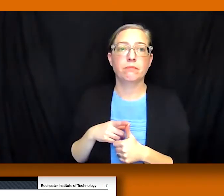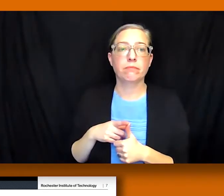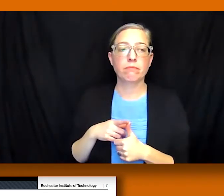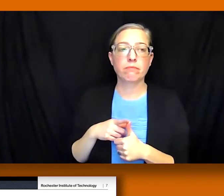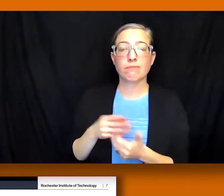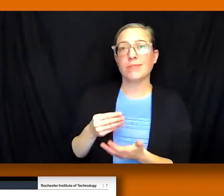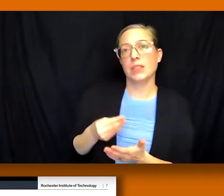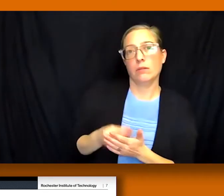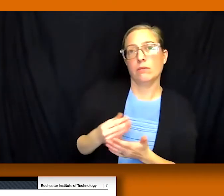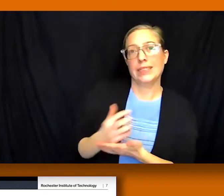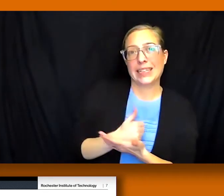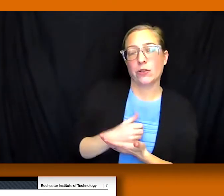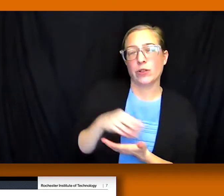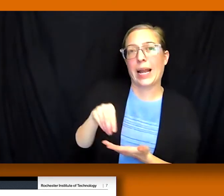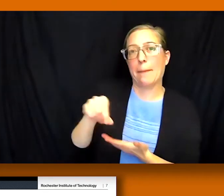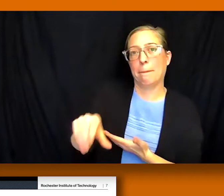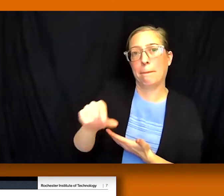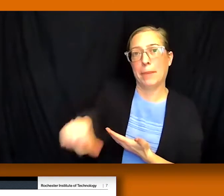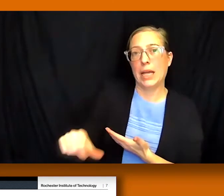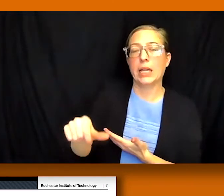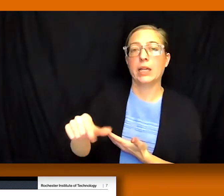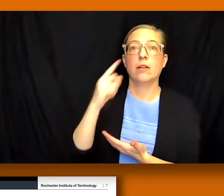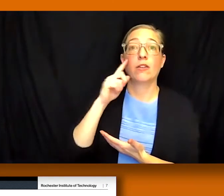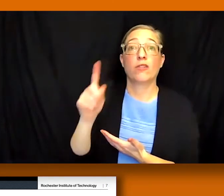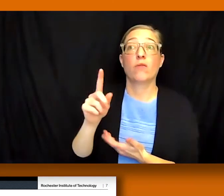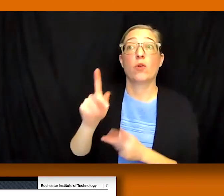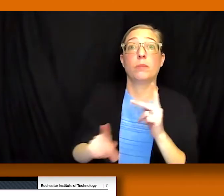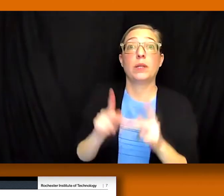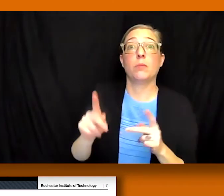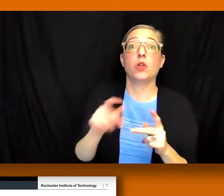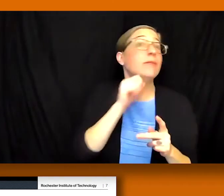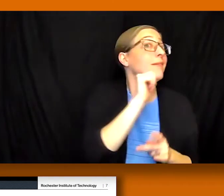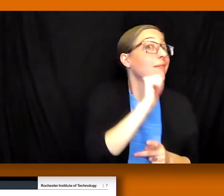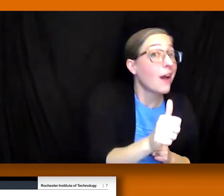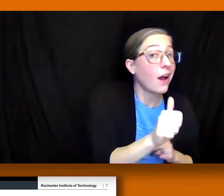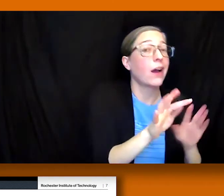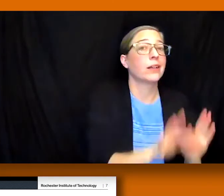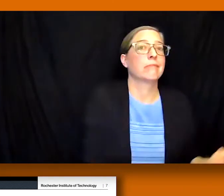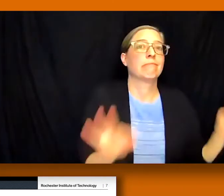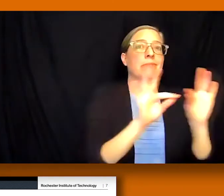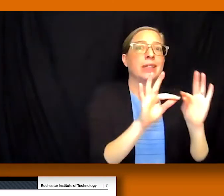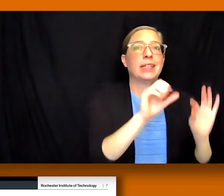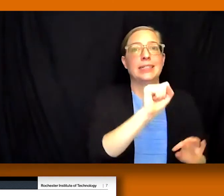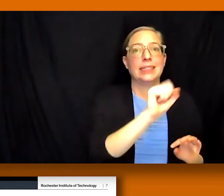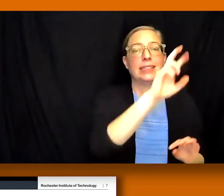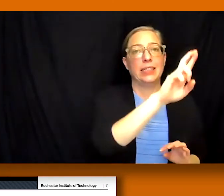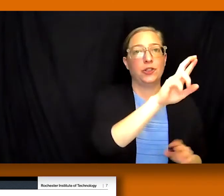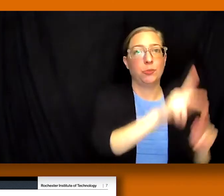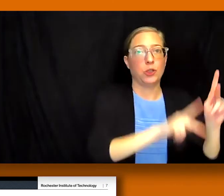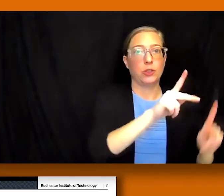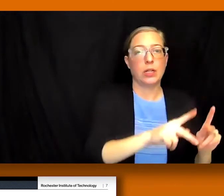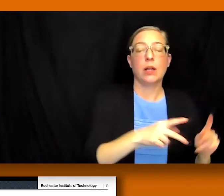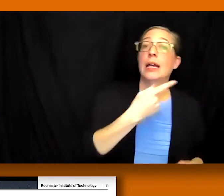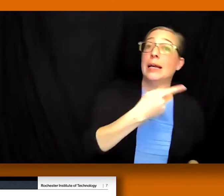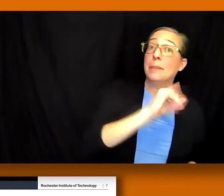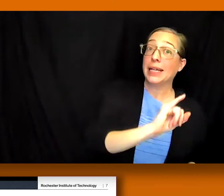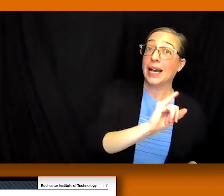who are not considered senior personnel. So, PI, co-PI, they're not senior personnel.